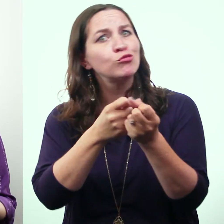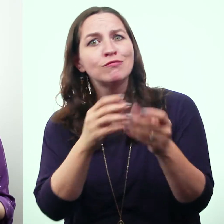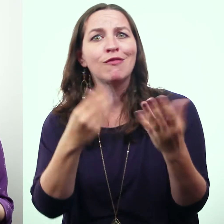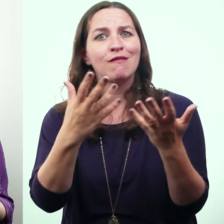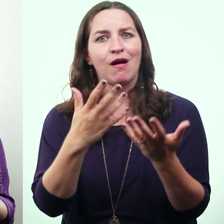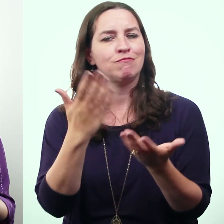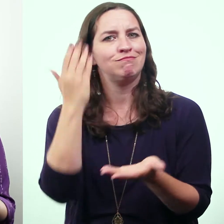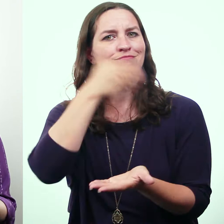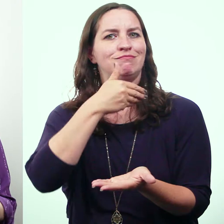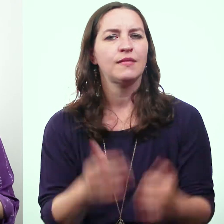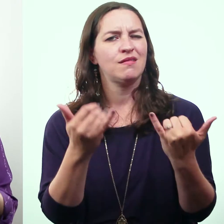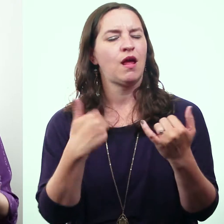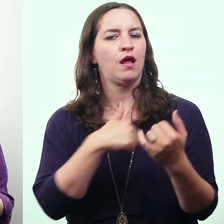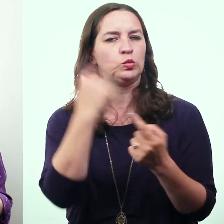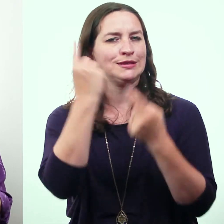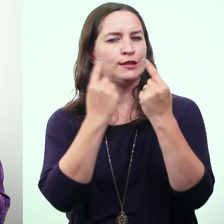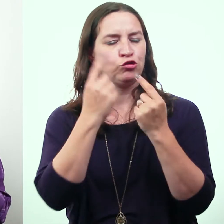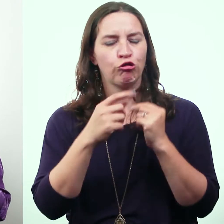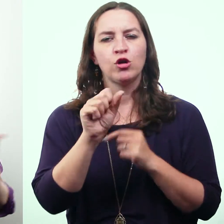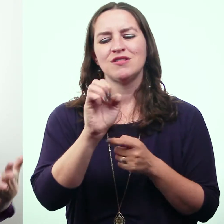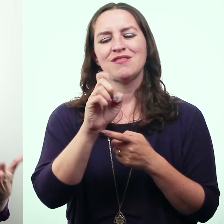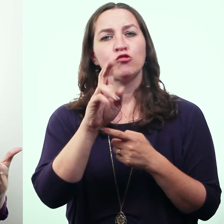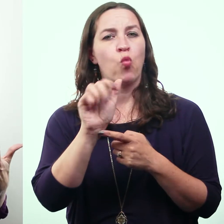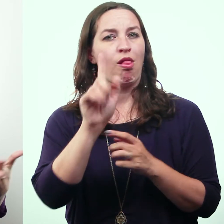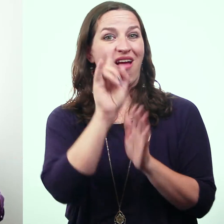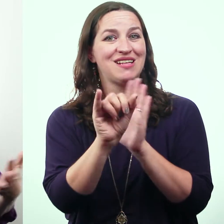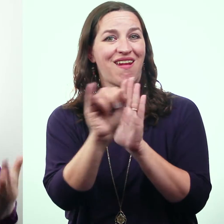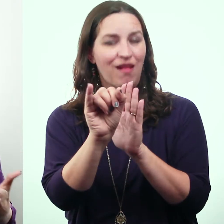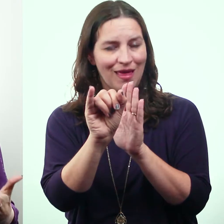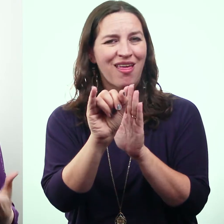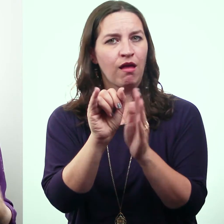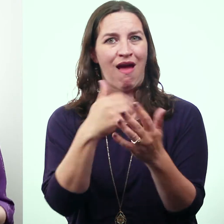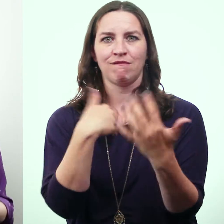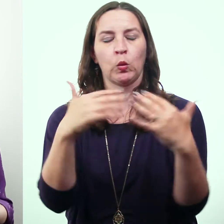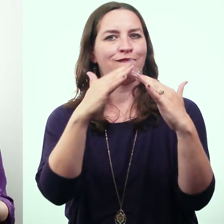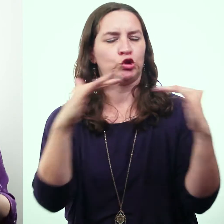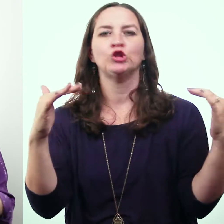someone's contribution. So when thinking about the diversity of sexual identity that we know now,